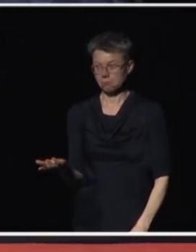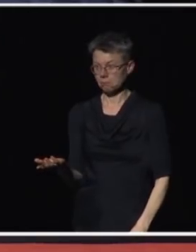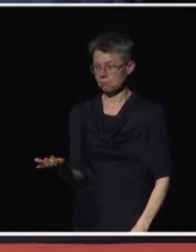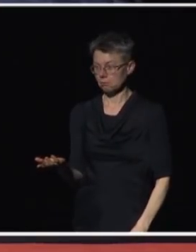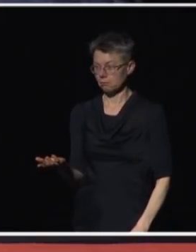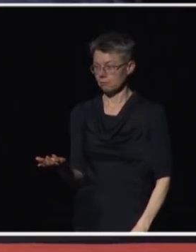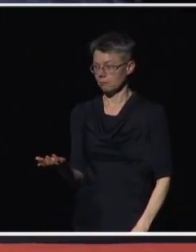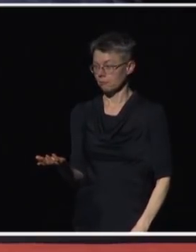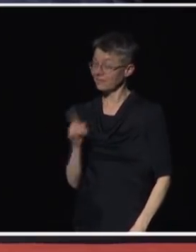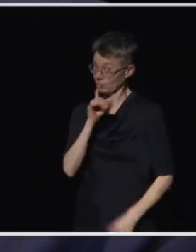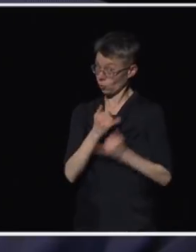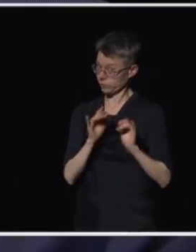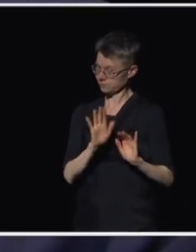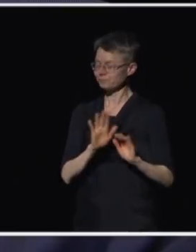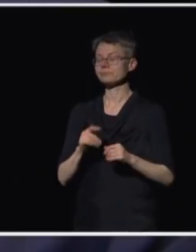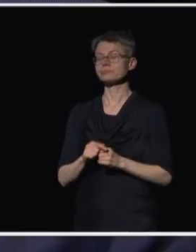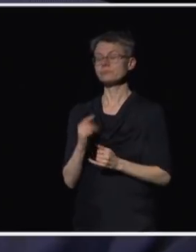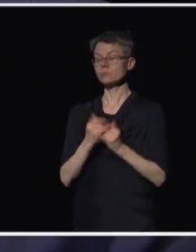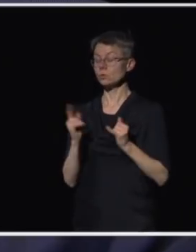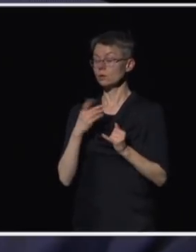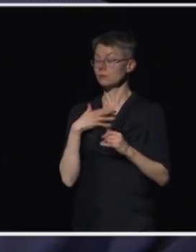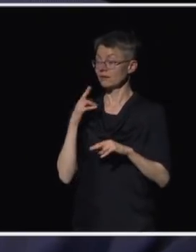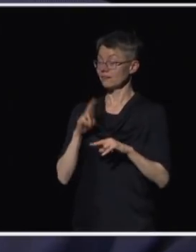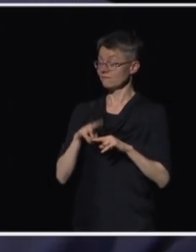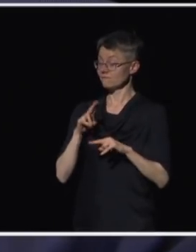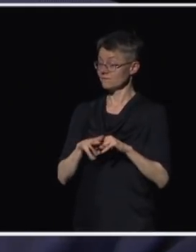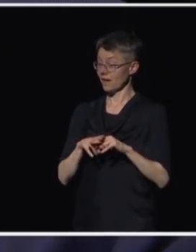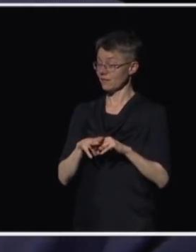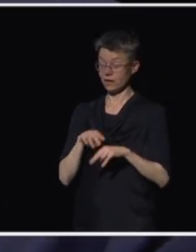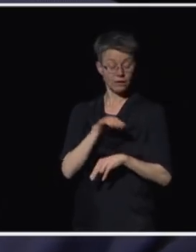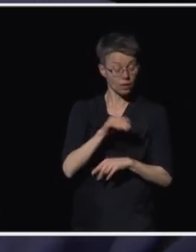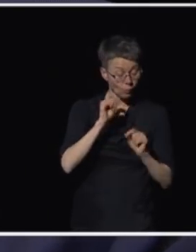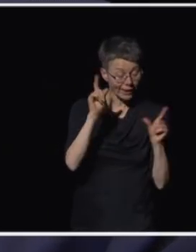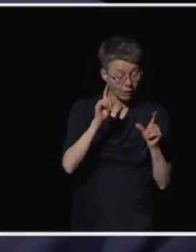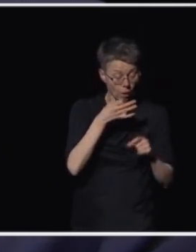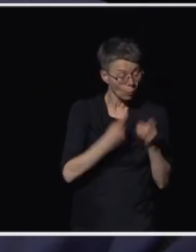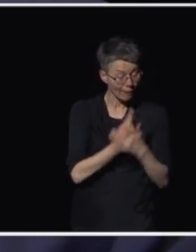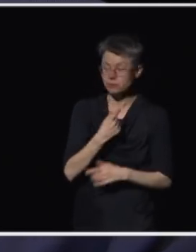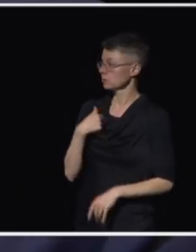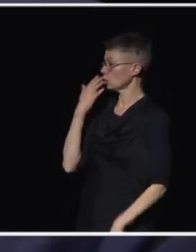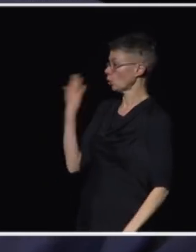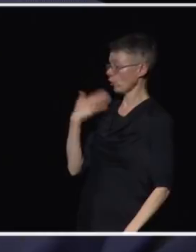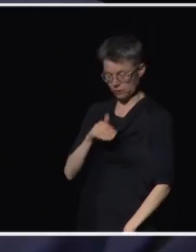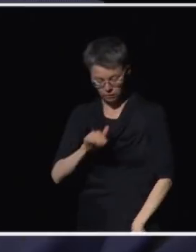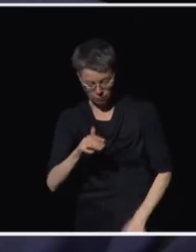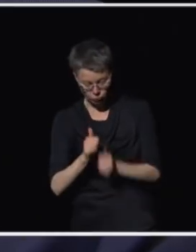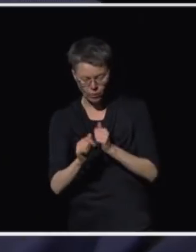That's not the worst part. The worst part is when my dad woke me up first and asked me what happened, I said I don't know what happened. And then when he woke my brother up and asked him what happened he said we broke the bed.